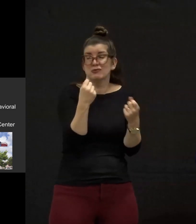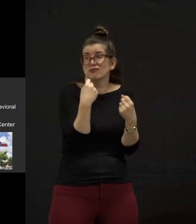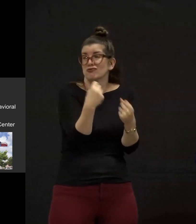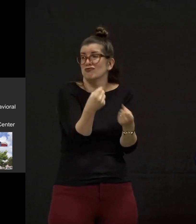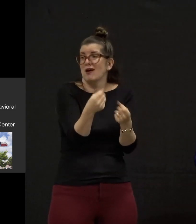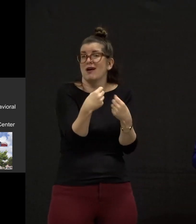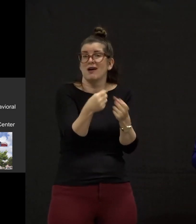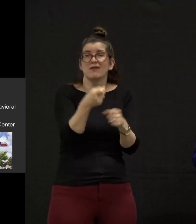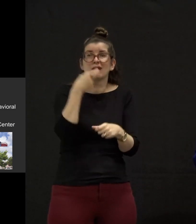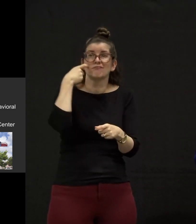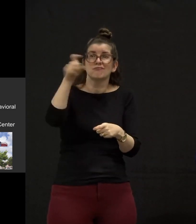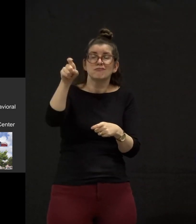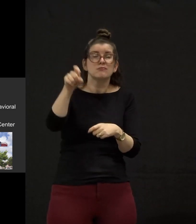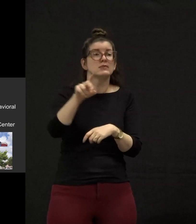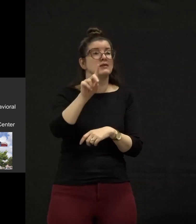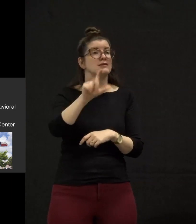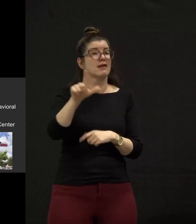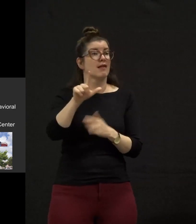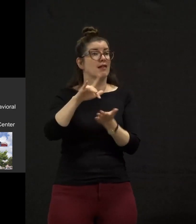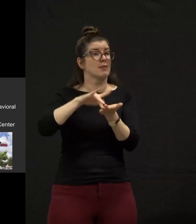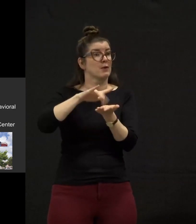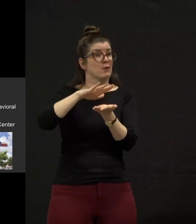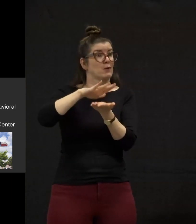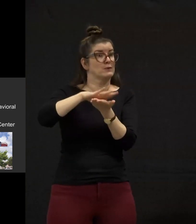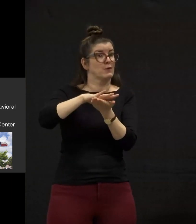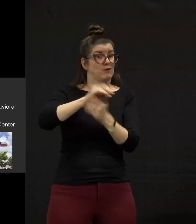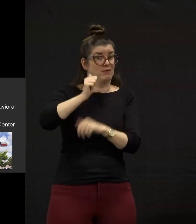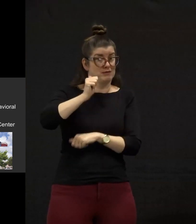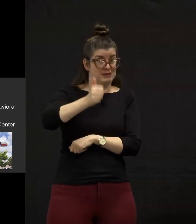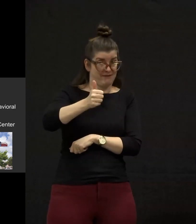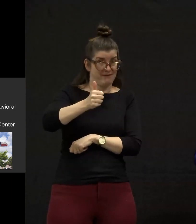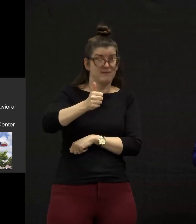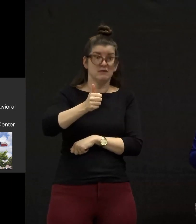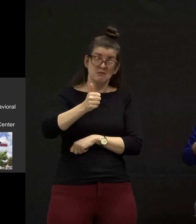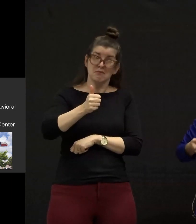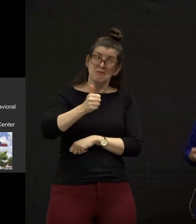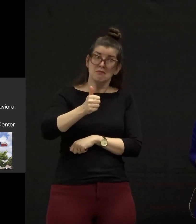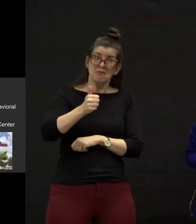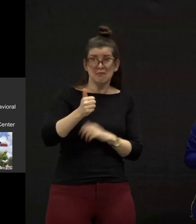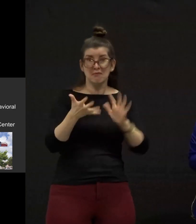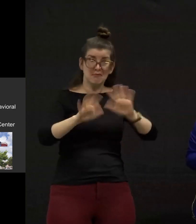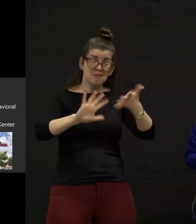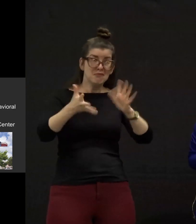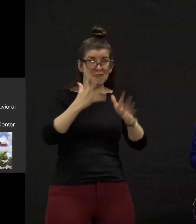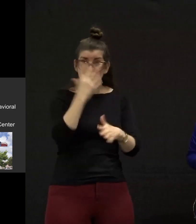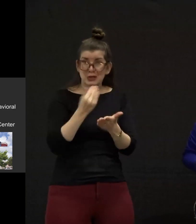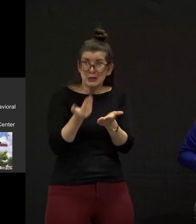that Dell Medical School itself is fairly new, actually.